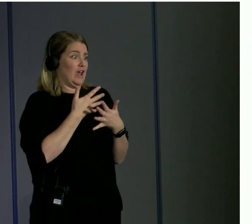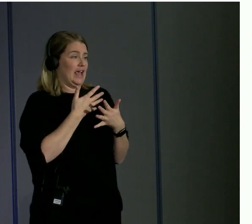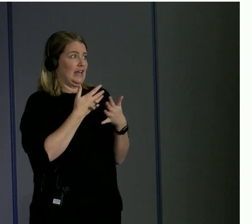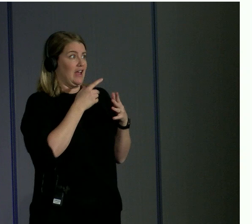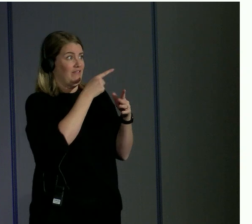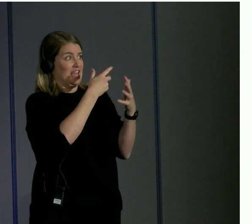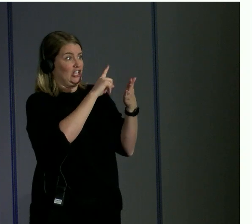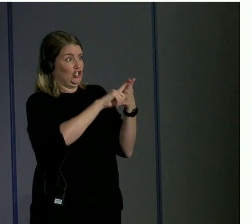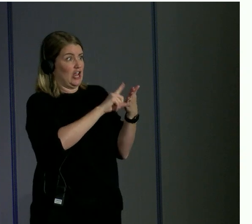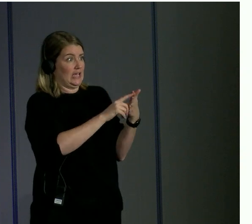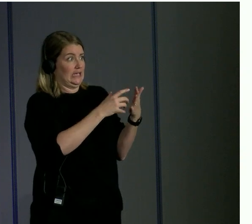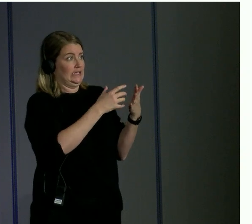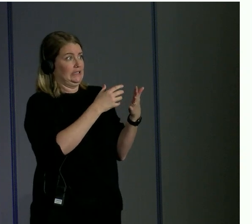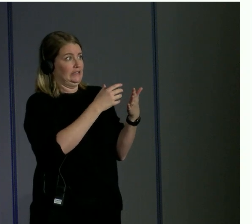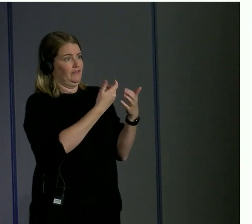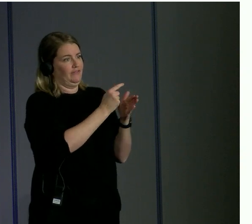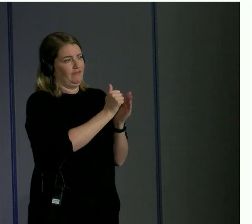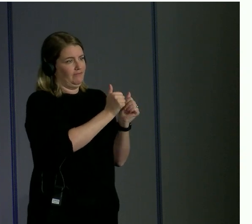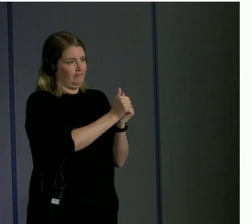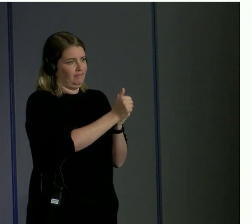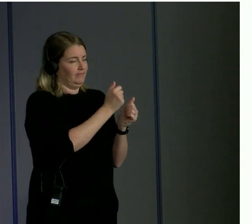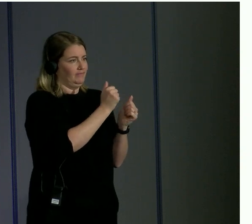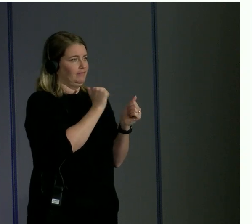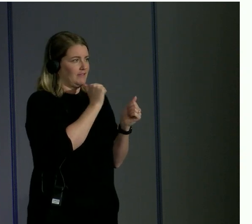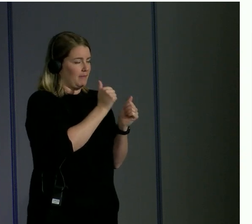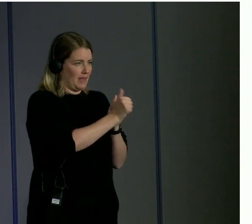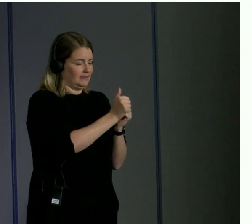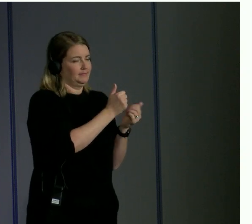And how do we make sure there's no significant barrier?